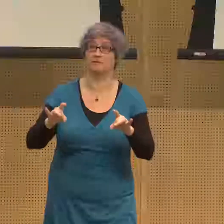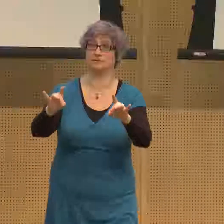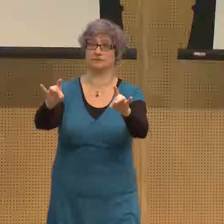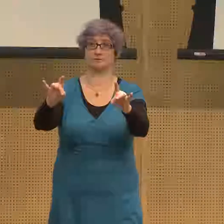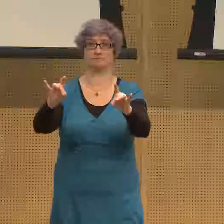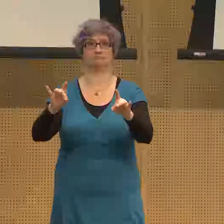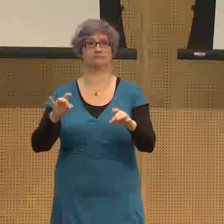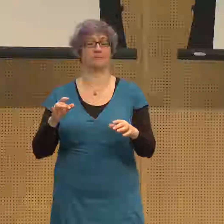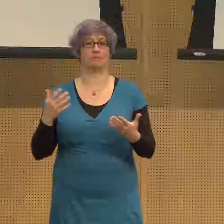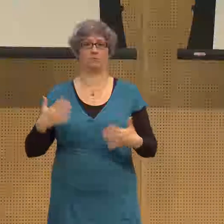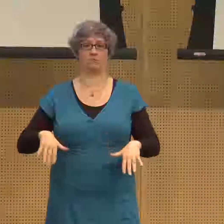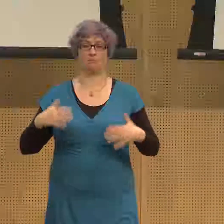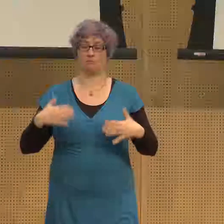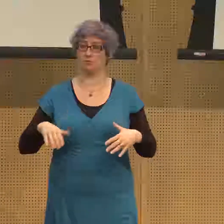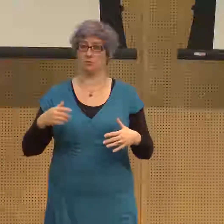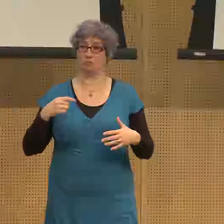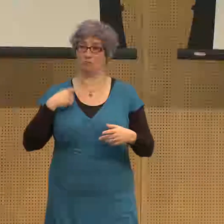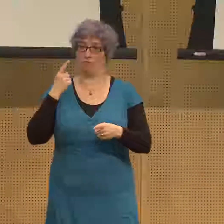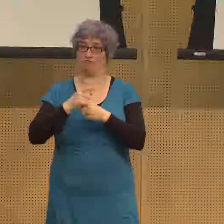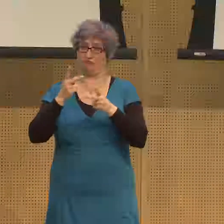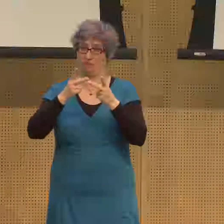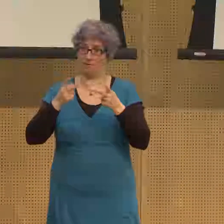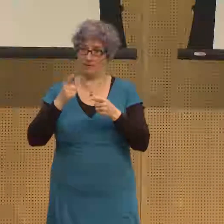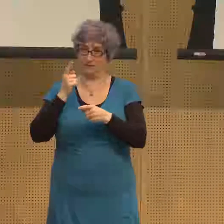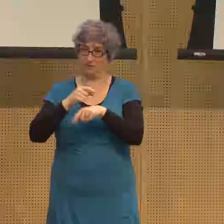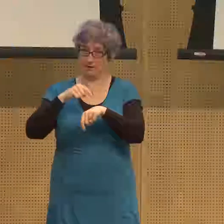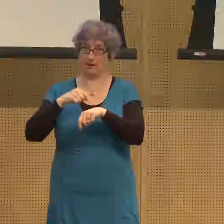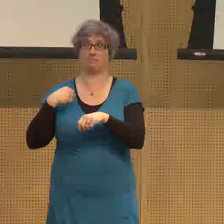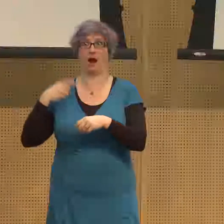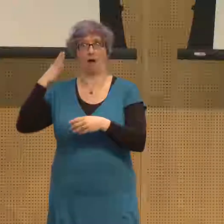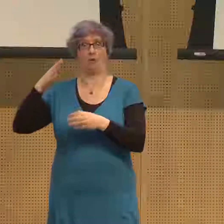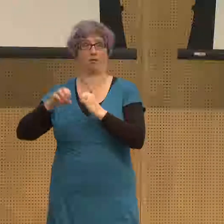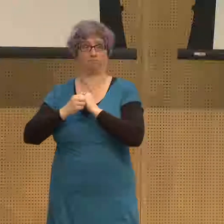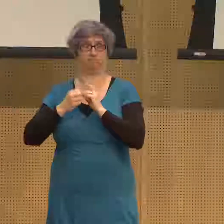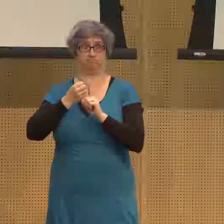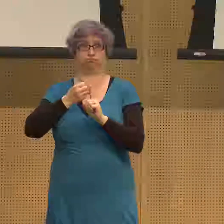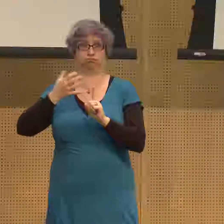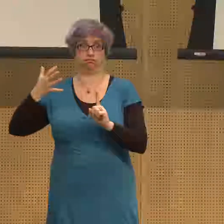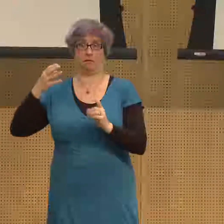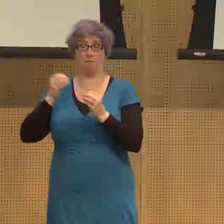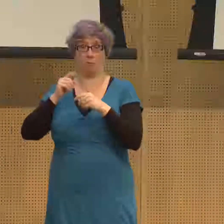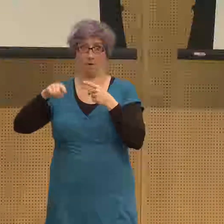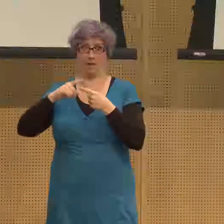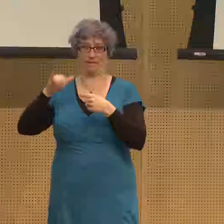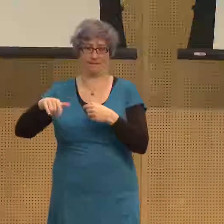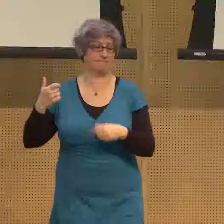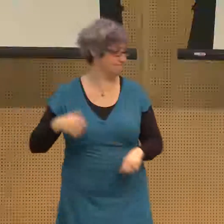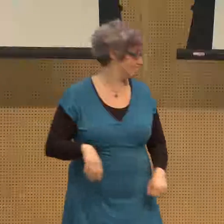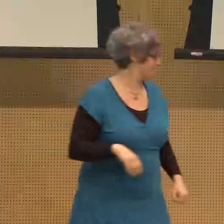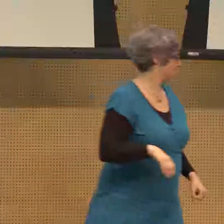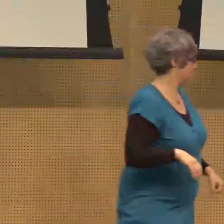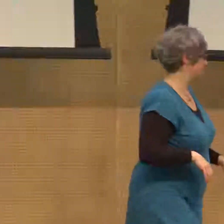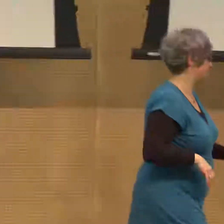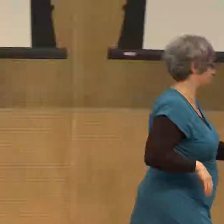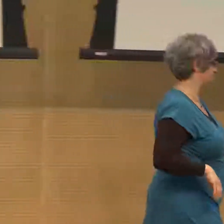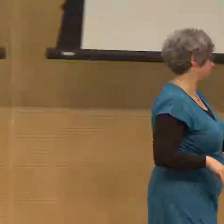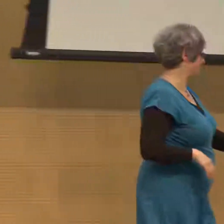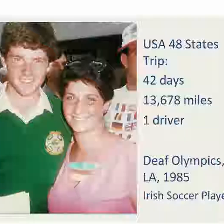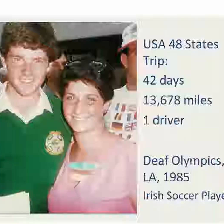and language acquisition. I was in the right place at the right time, and I will expand more about that later.